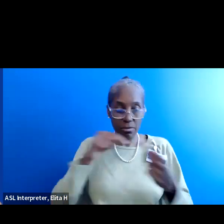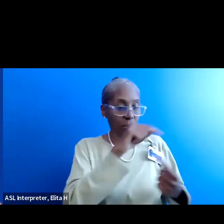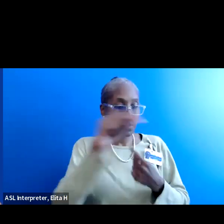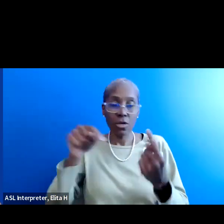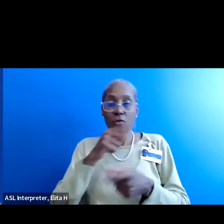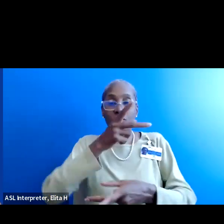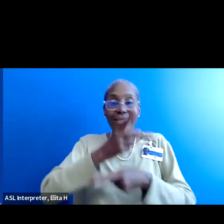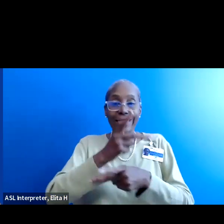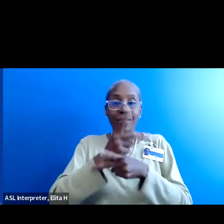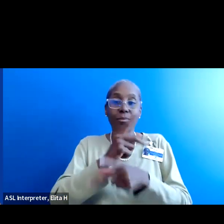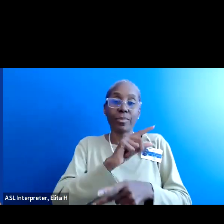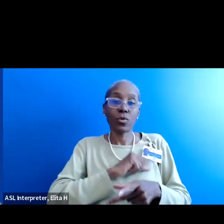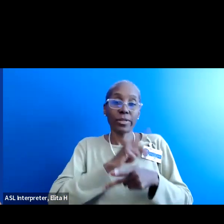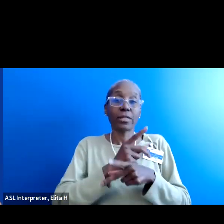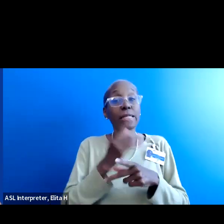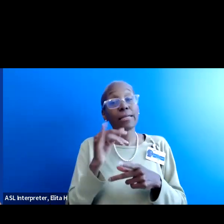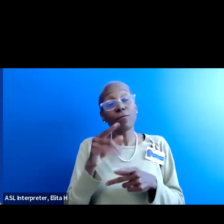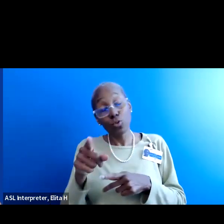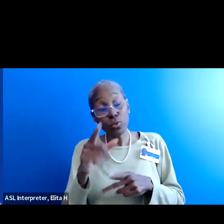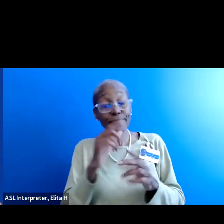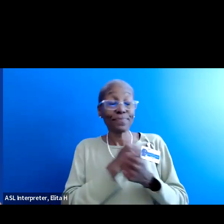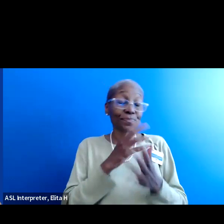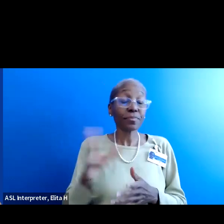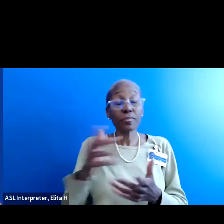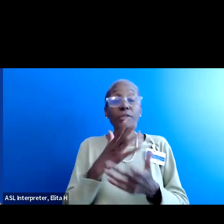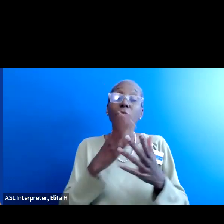If you or your loved one is pleased with the care and quality of life,